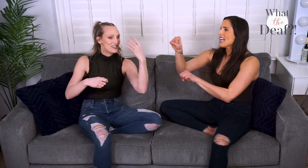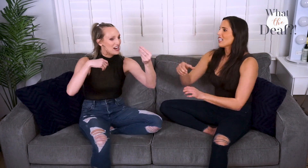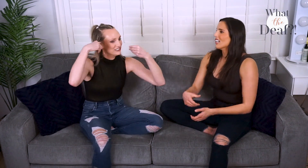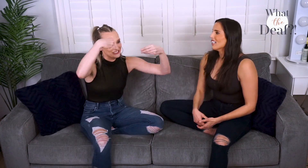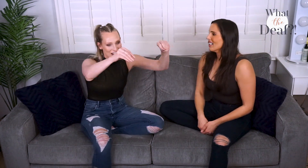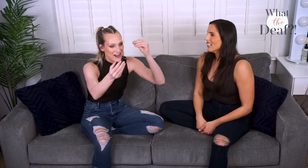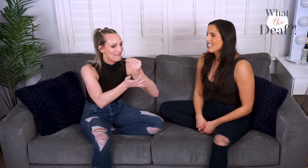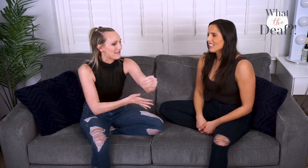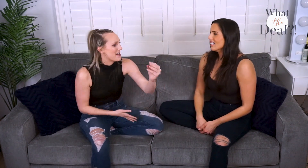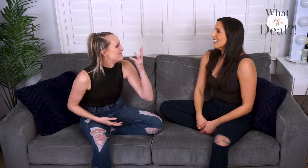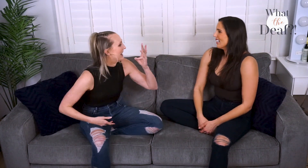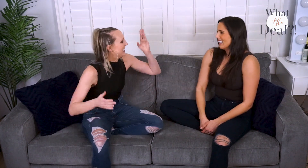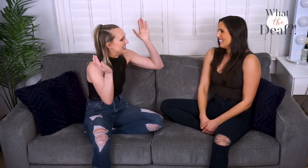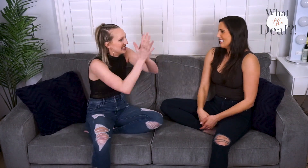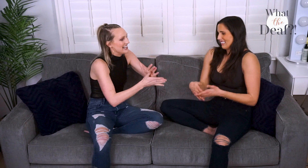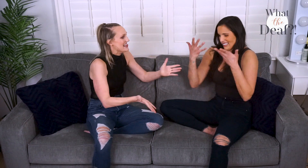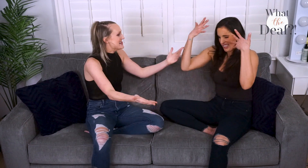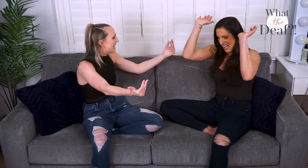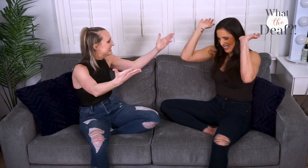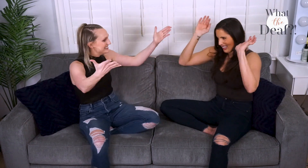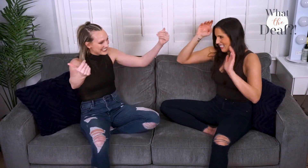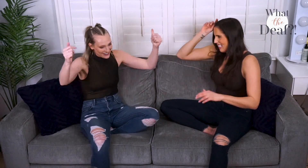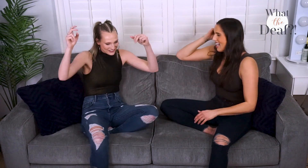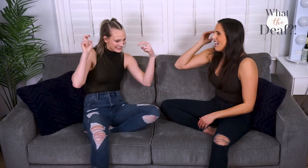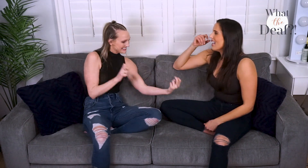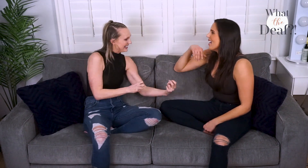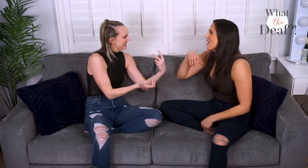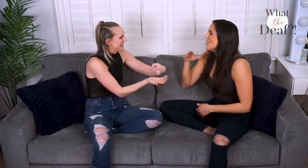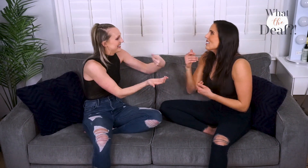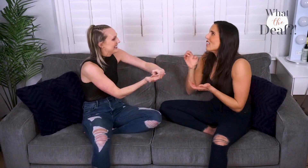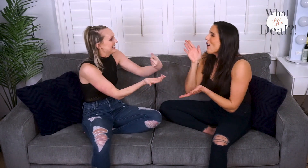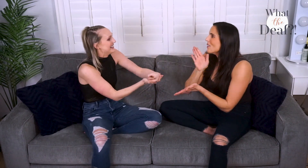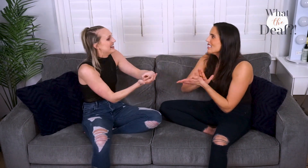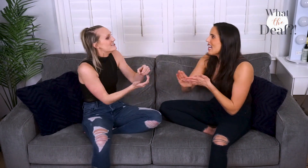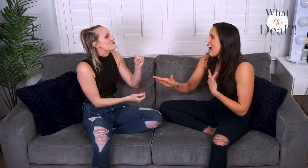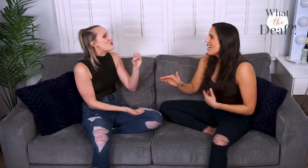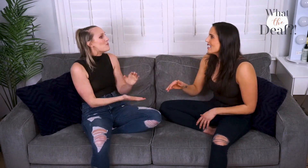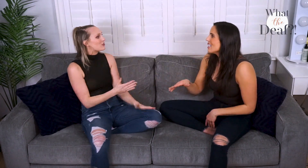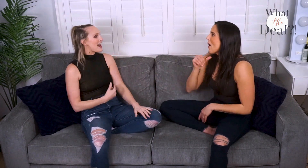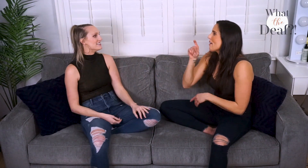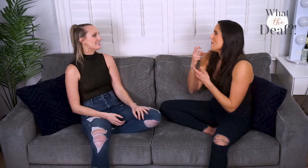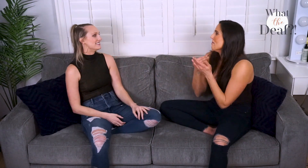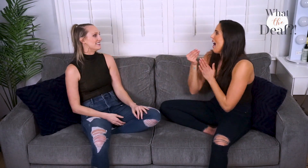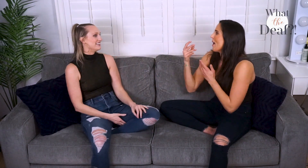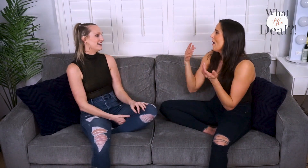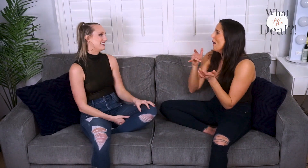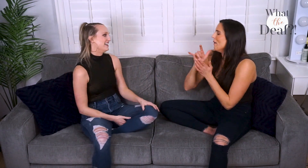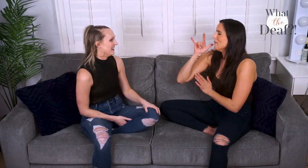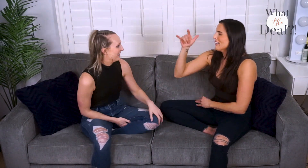to the store. - I'm coming. Buy some wine and let's go. - Done. We'd sit down and talk. It was so nice. - It was so nice.